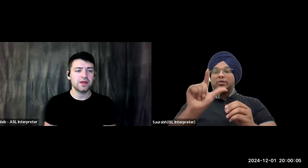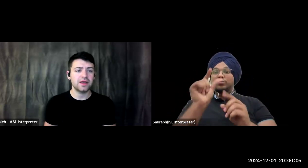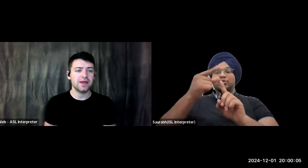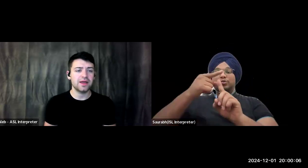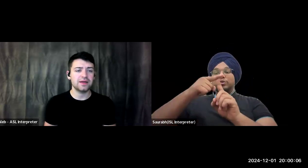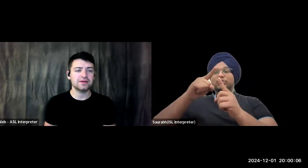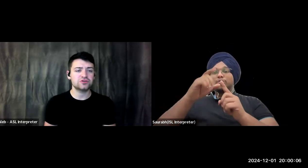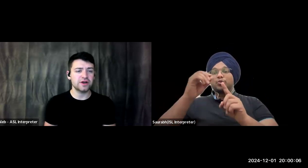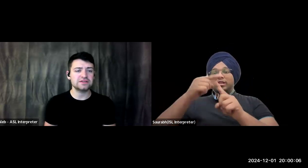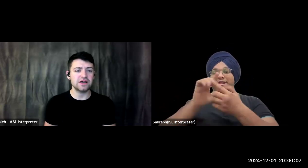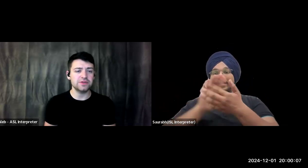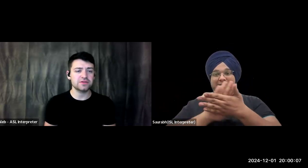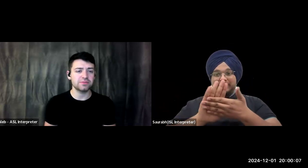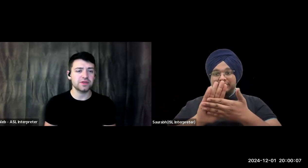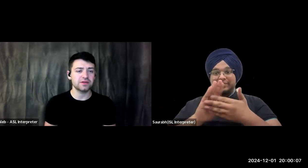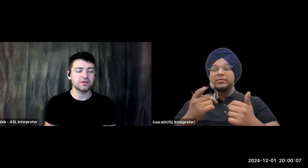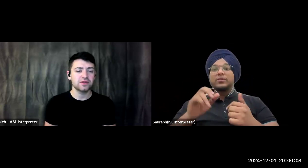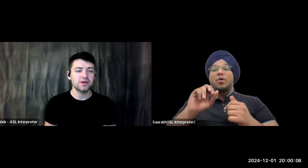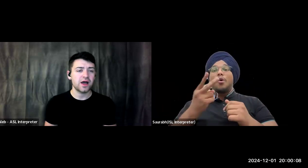And it's trying to tell me something